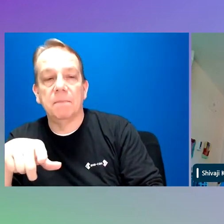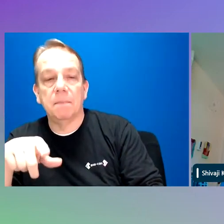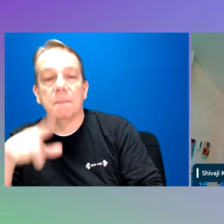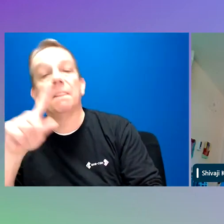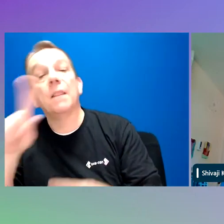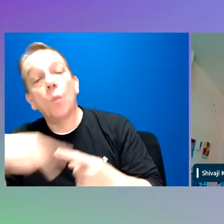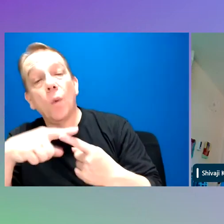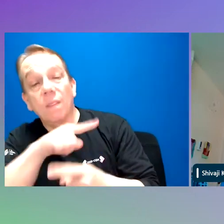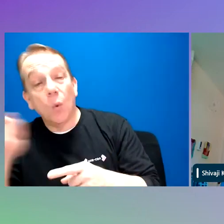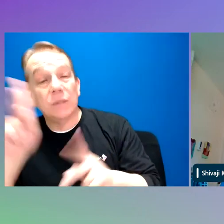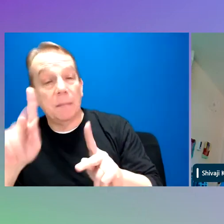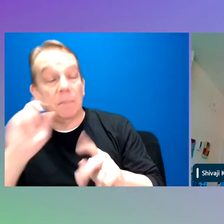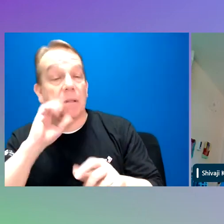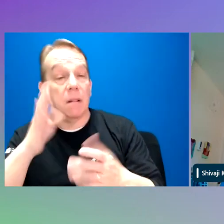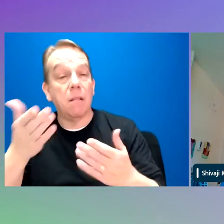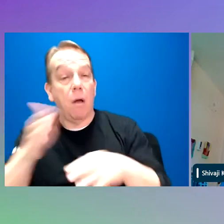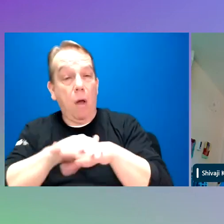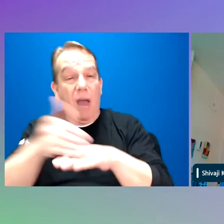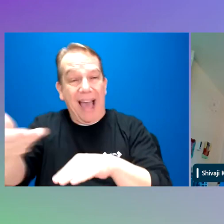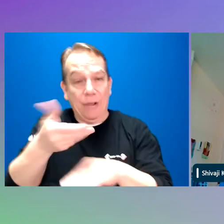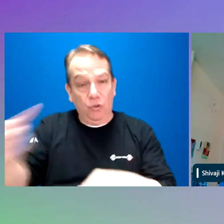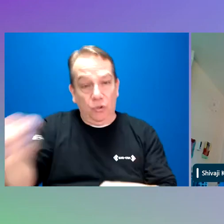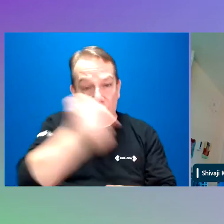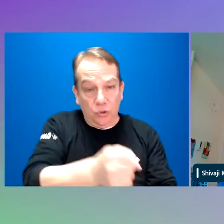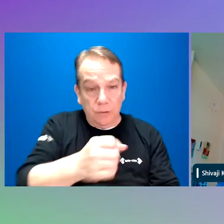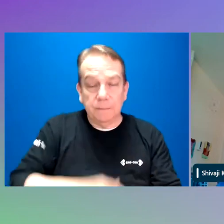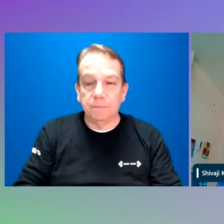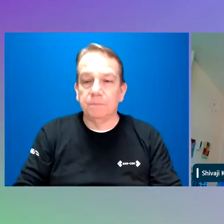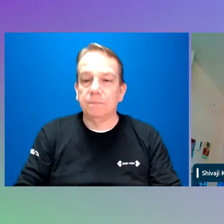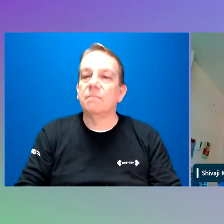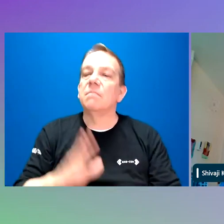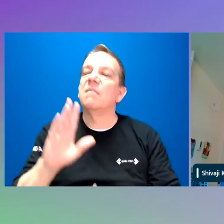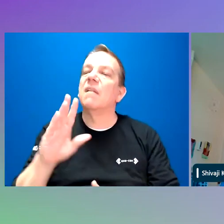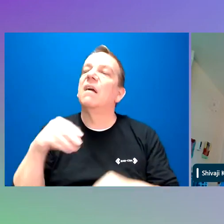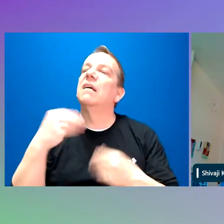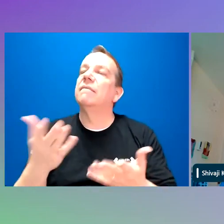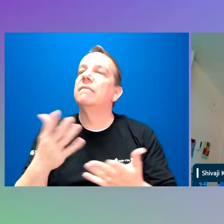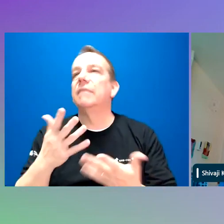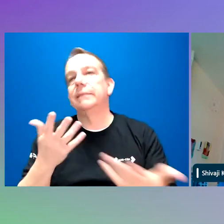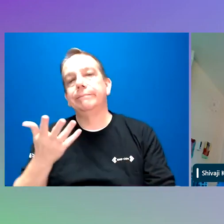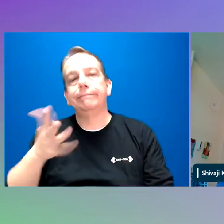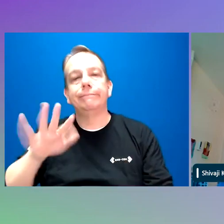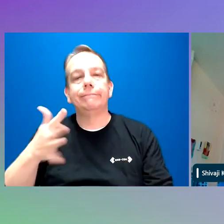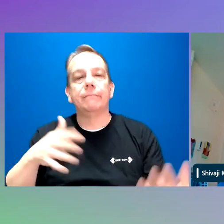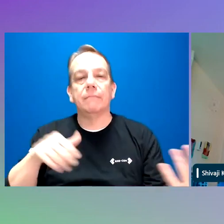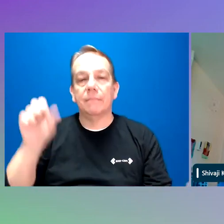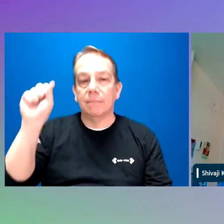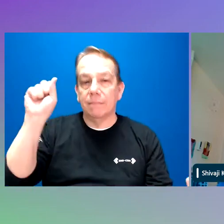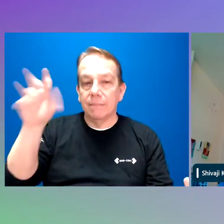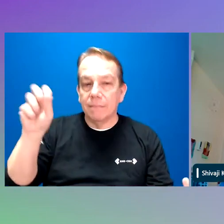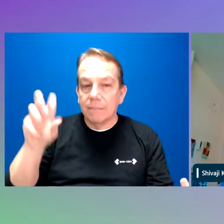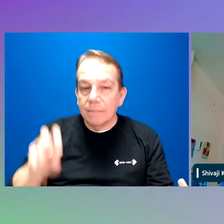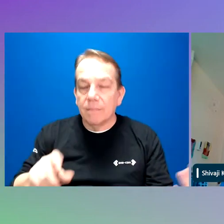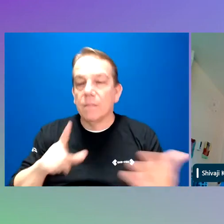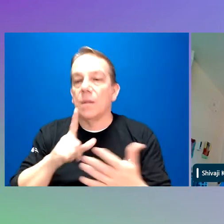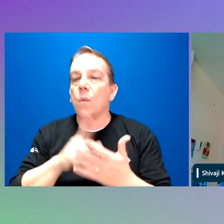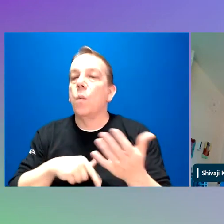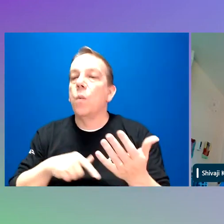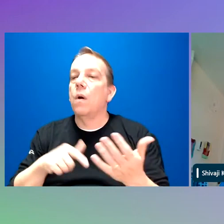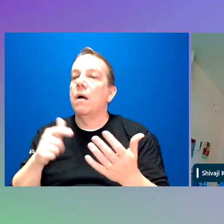we give them some sort of a